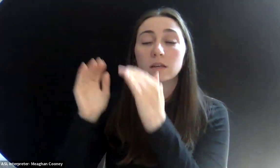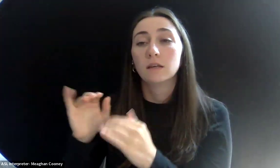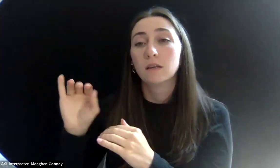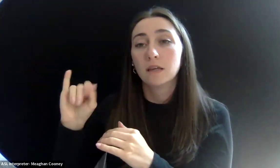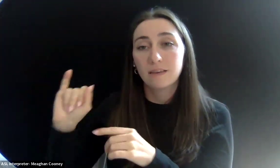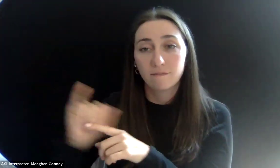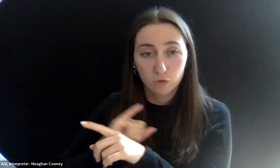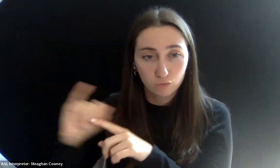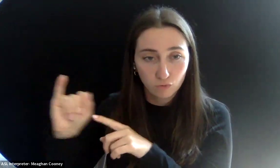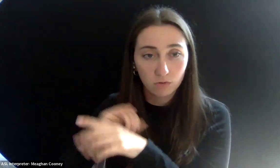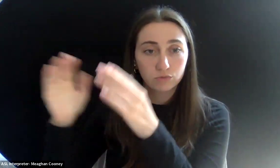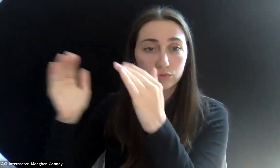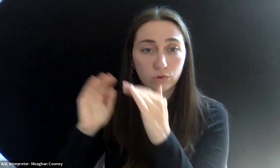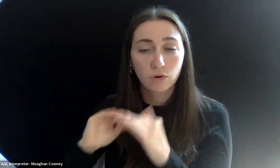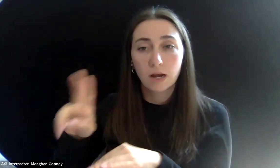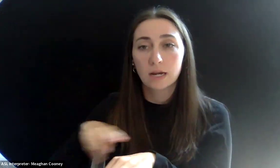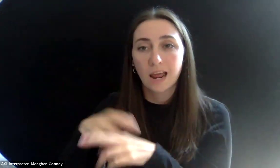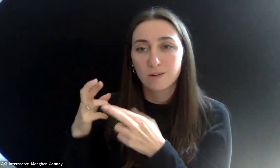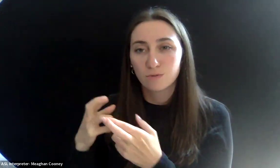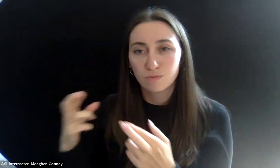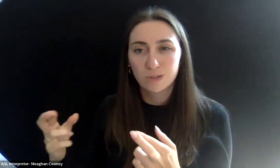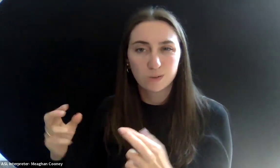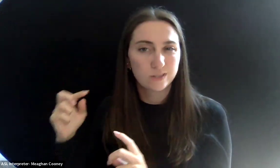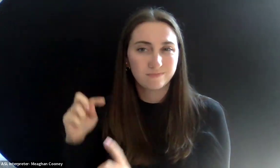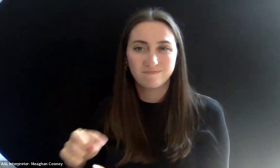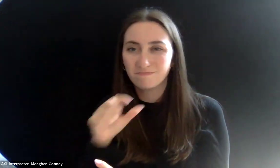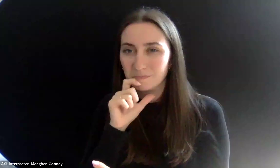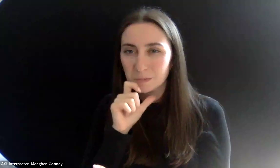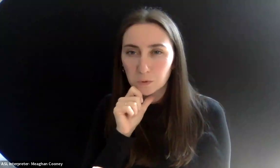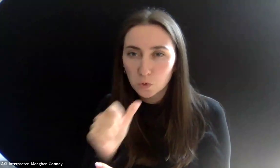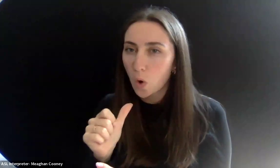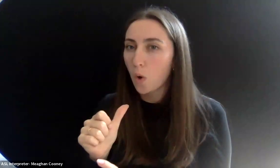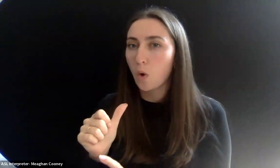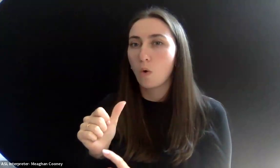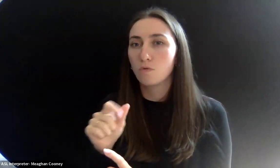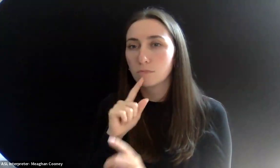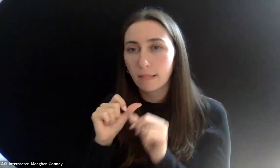natural resources that don't that are not intending to maintain a hard asset.